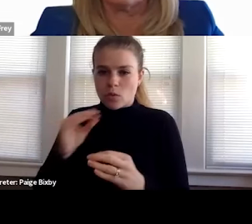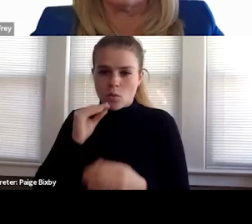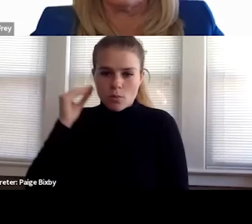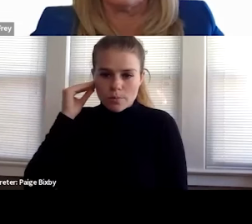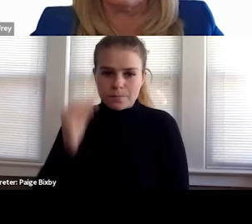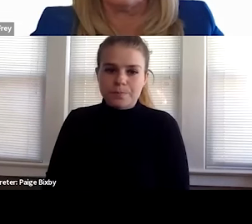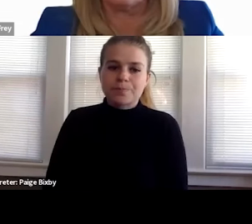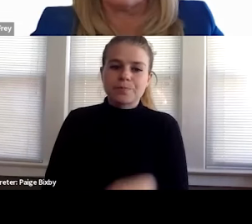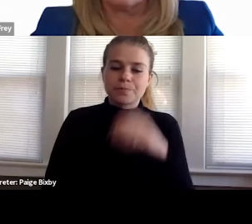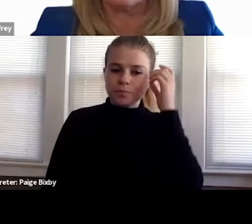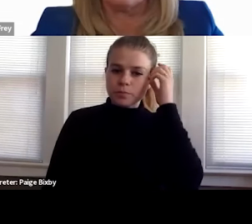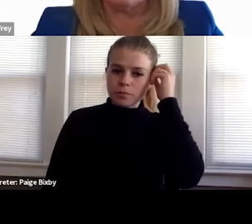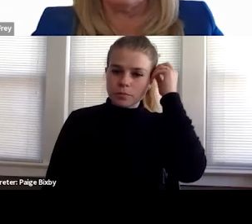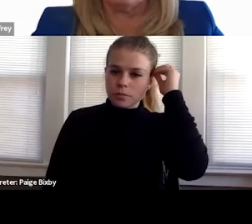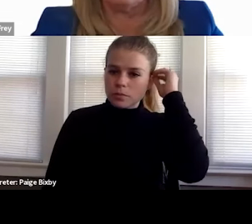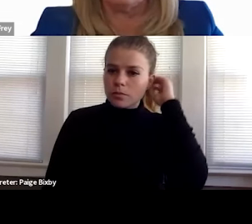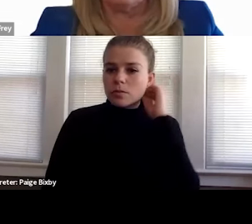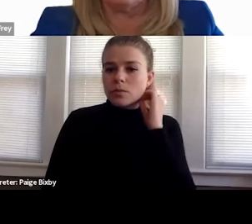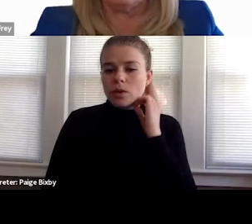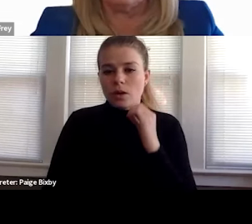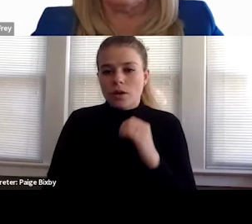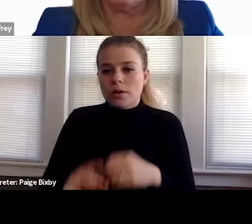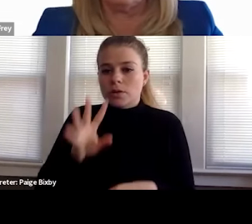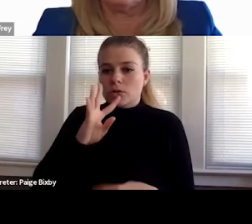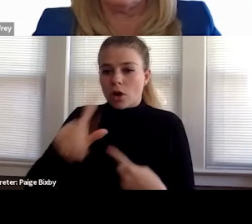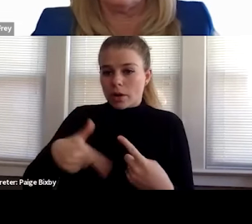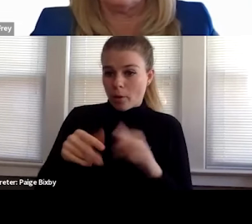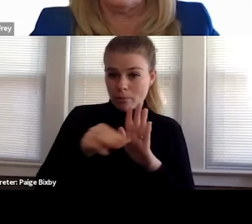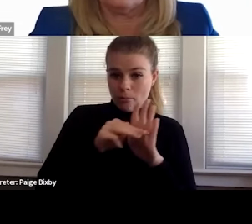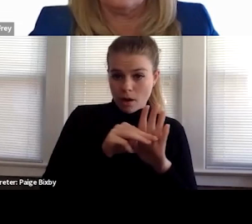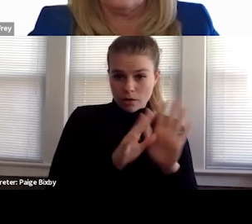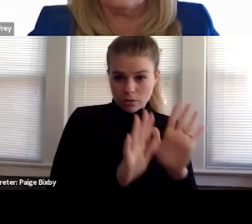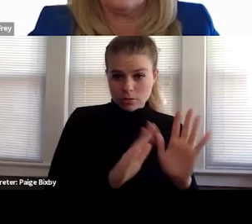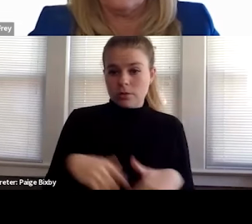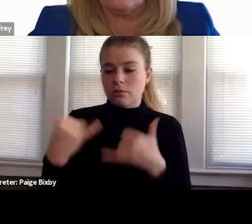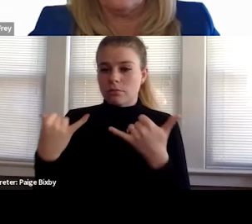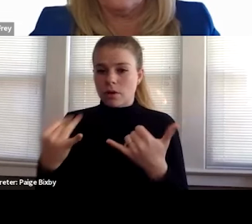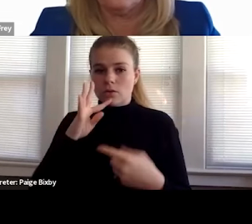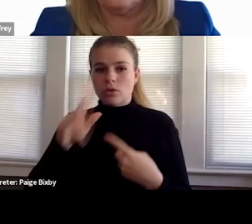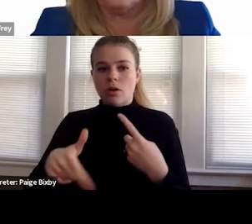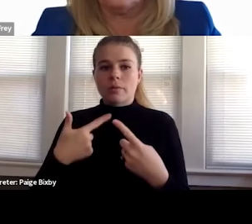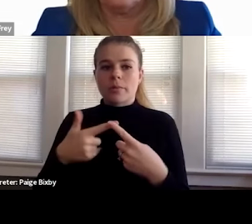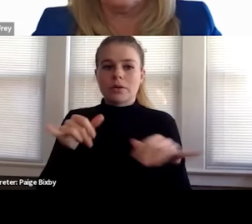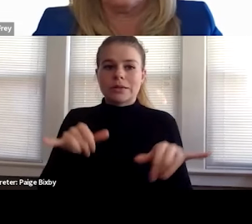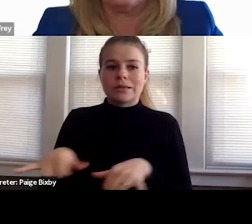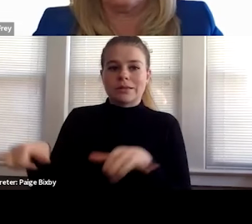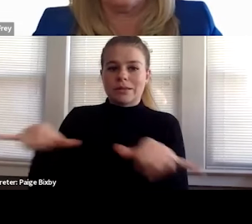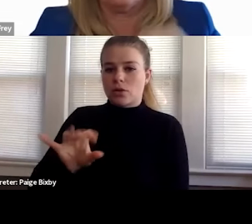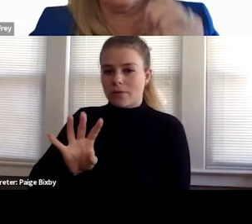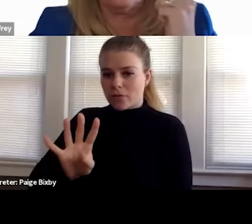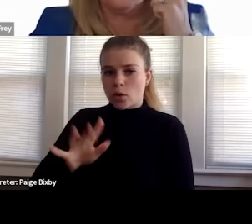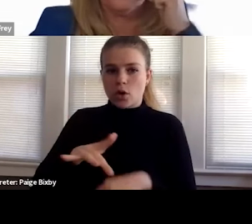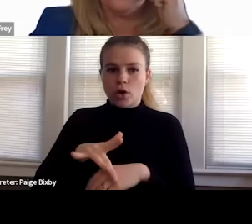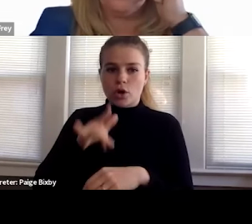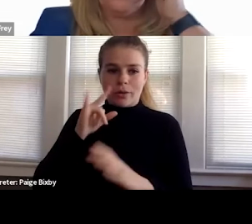Okay, so we talked a little bit about models. Let's talk about standard four, early identification, screening, and assessment.